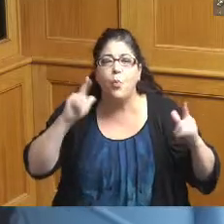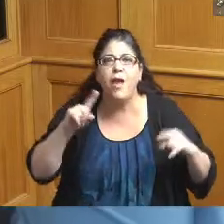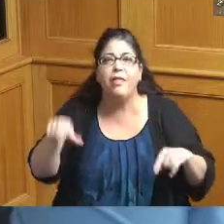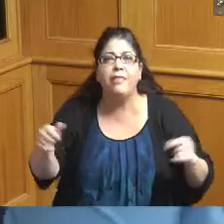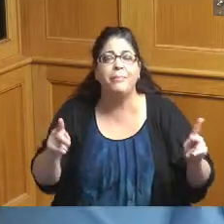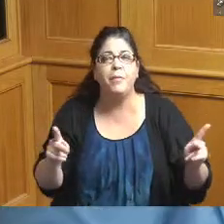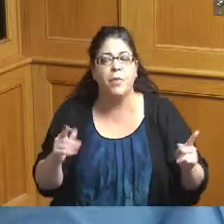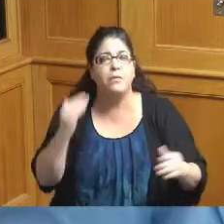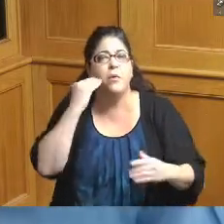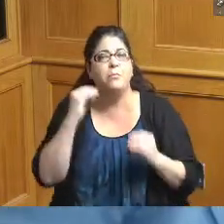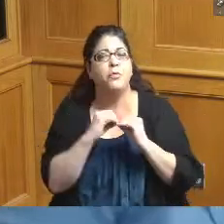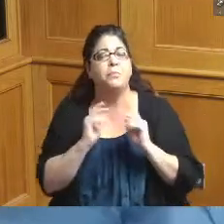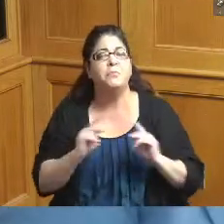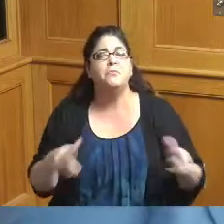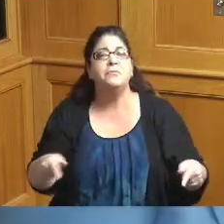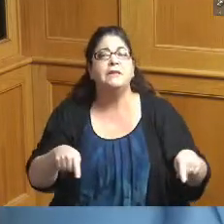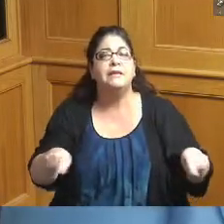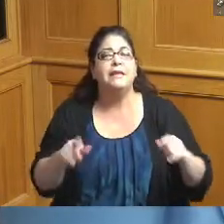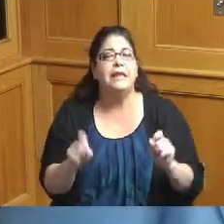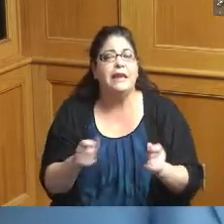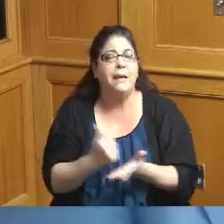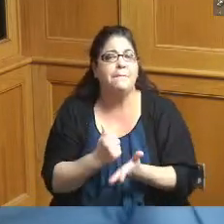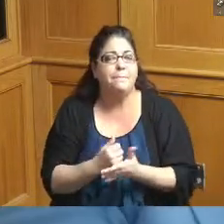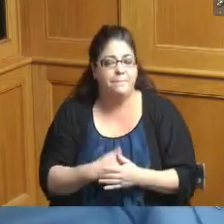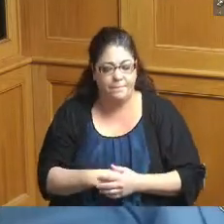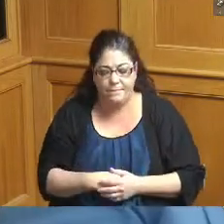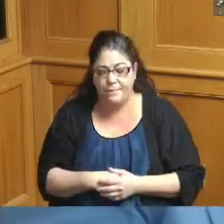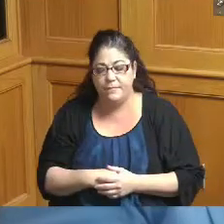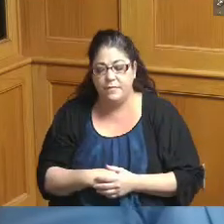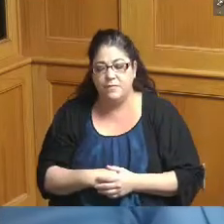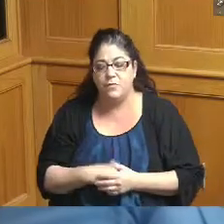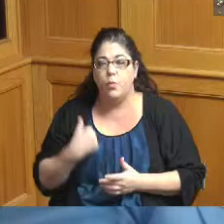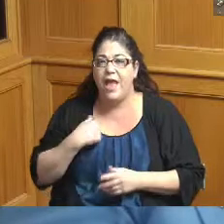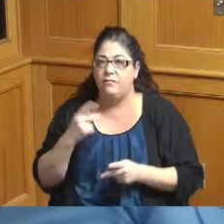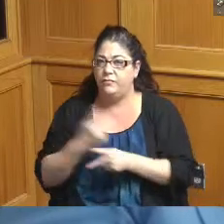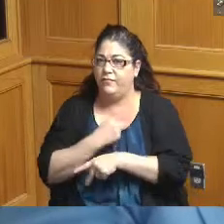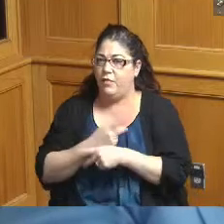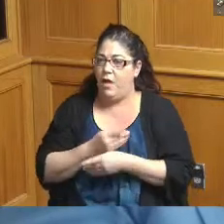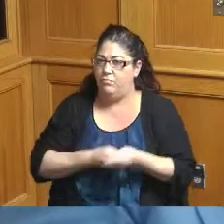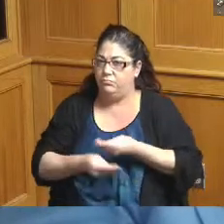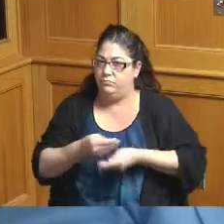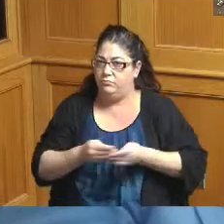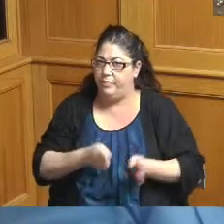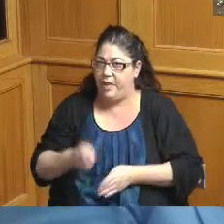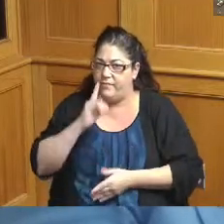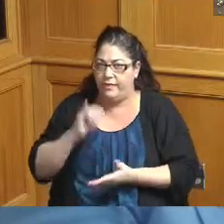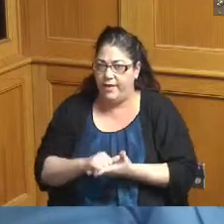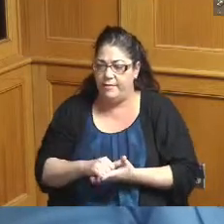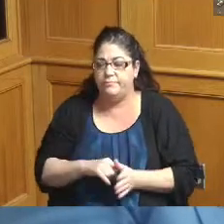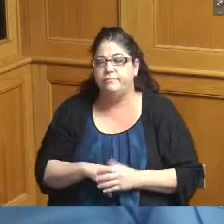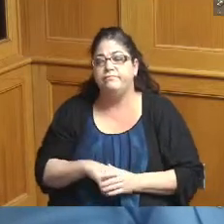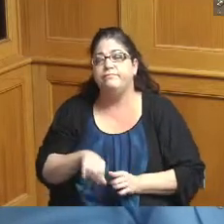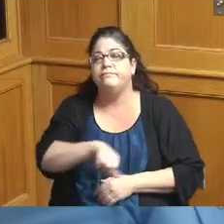see that in somehow the budget or how we're going to deal with it the other issue outside of your